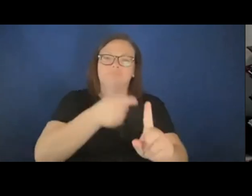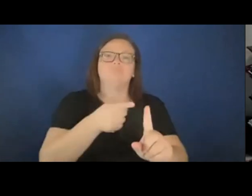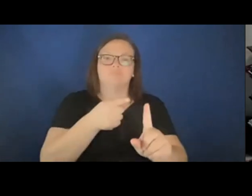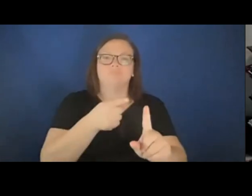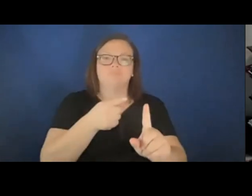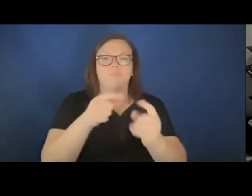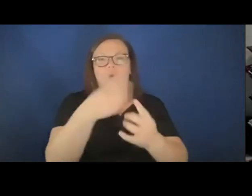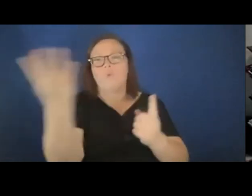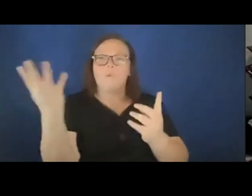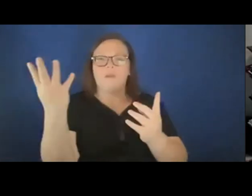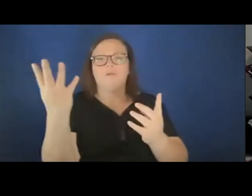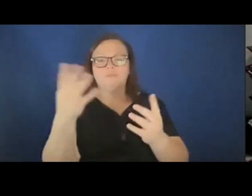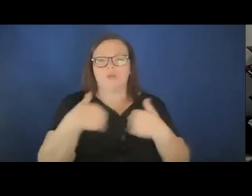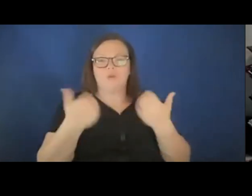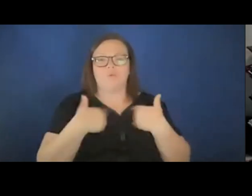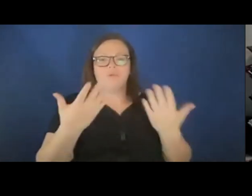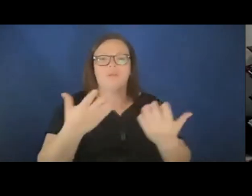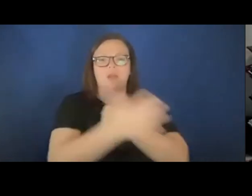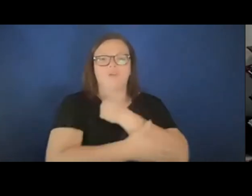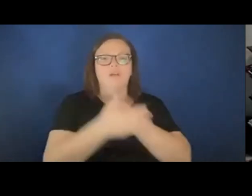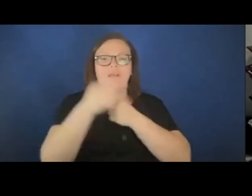country. This poem is titled, "To the Trans Youth of Arkansas."